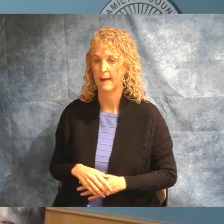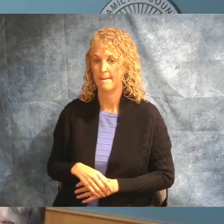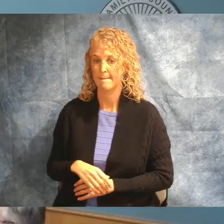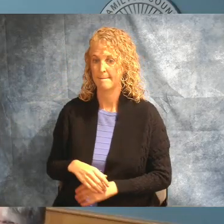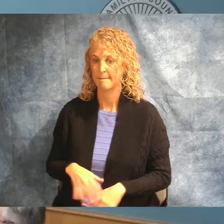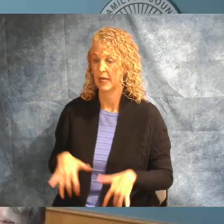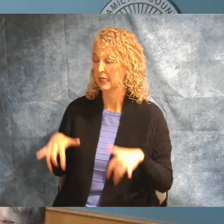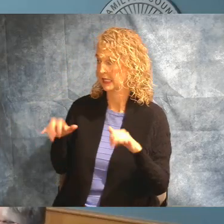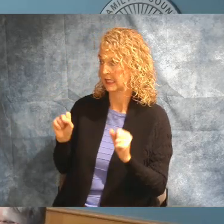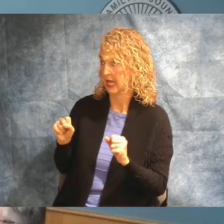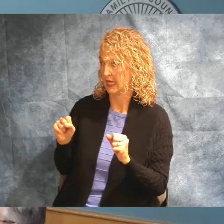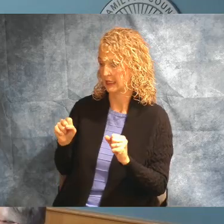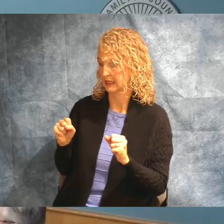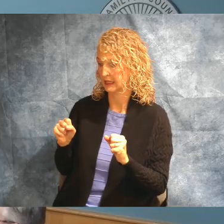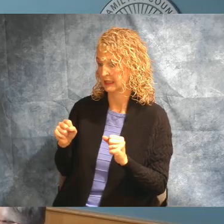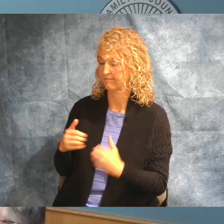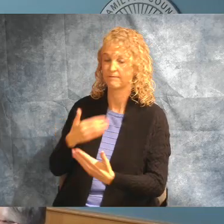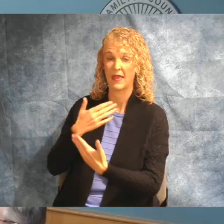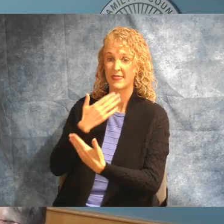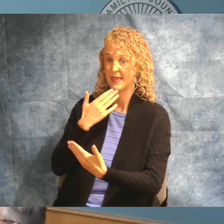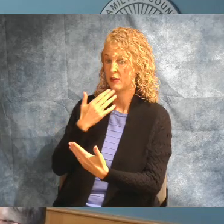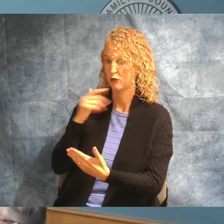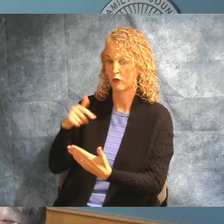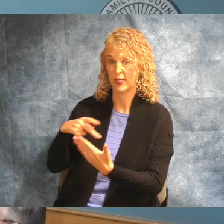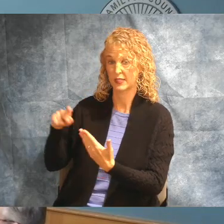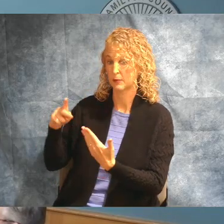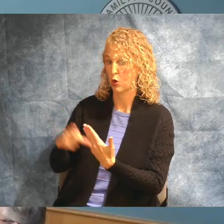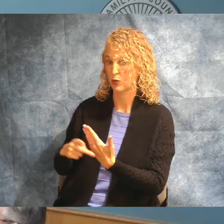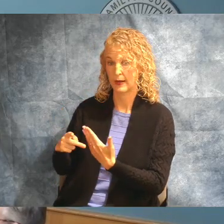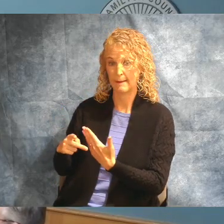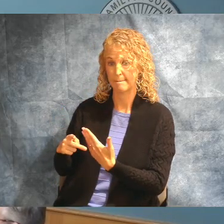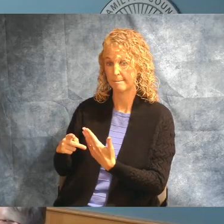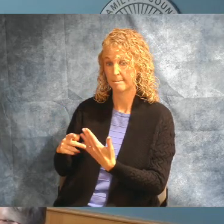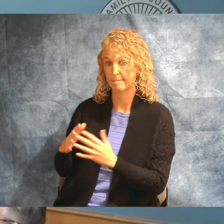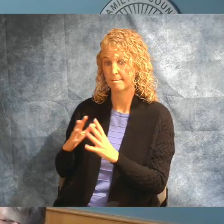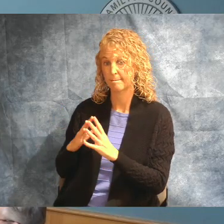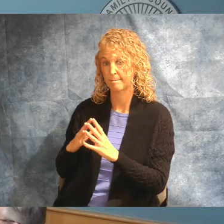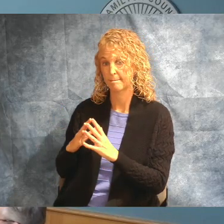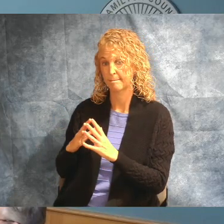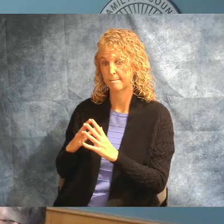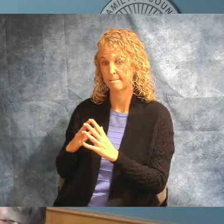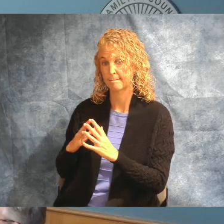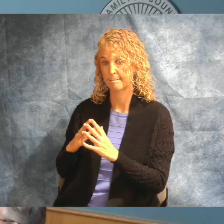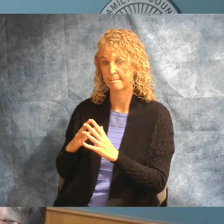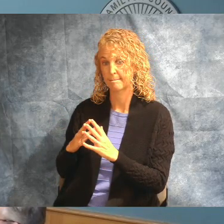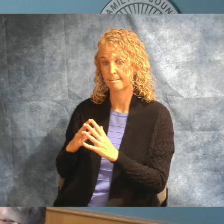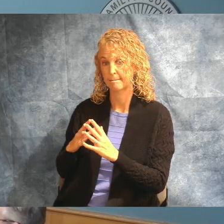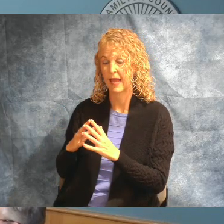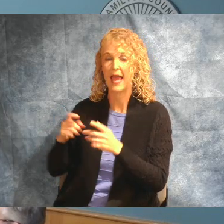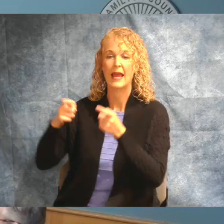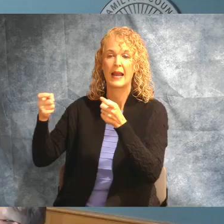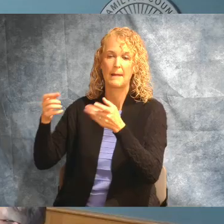Yes, I want to thank you for this. I want to thank you and the Administration because